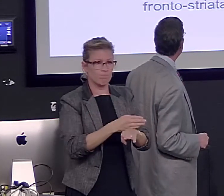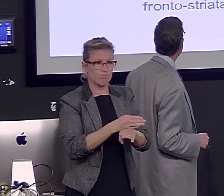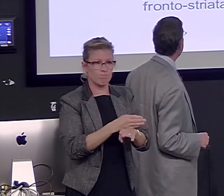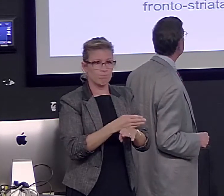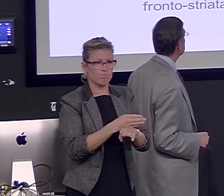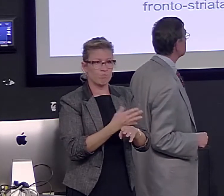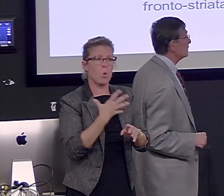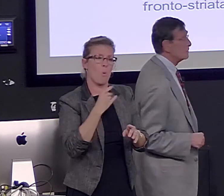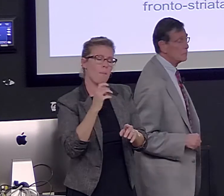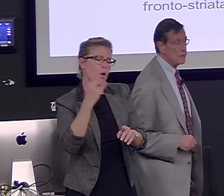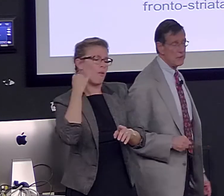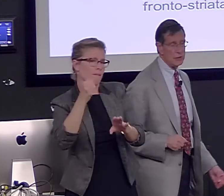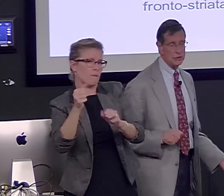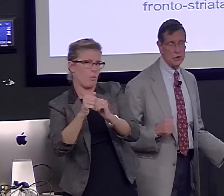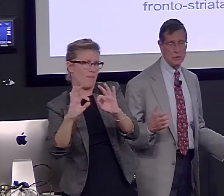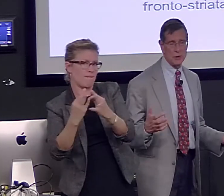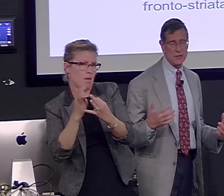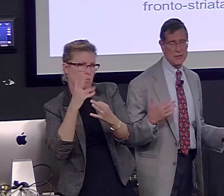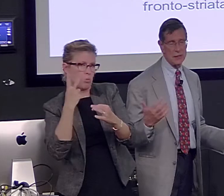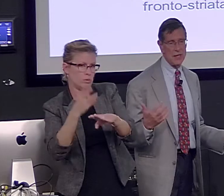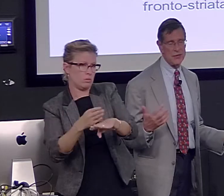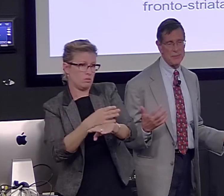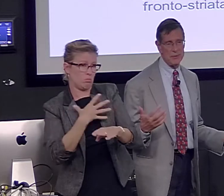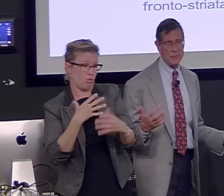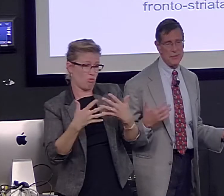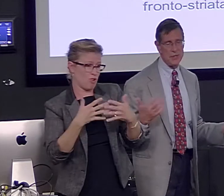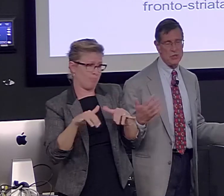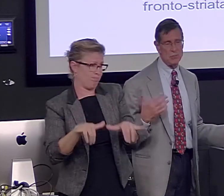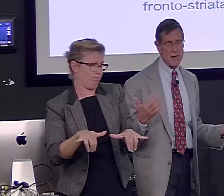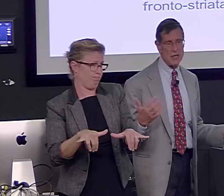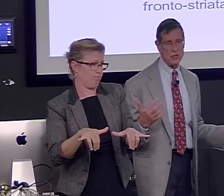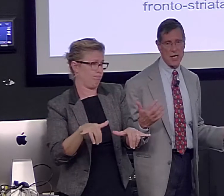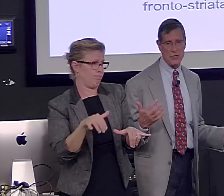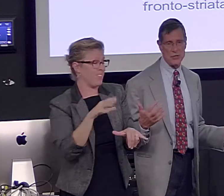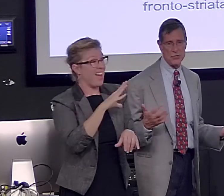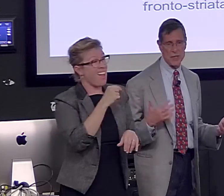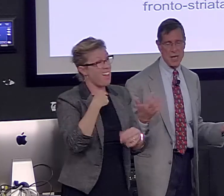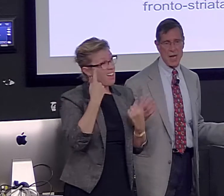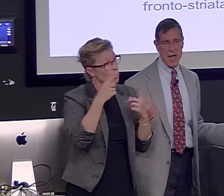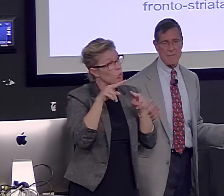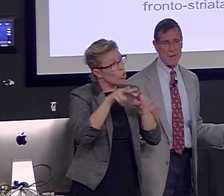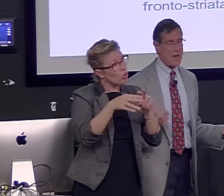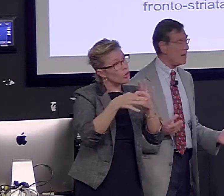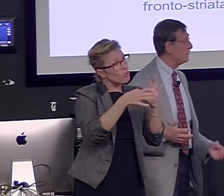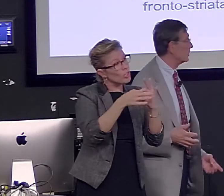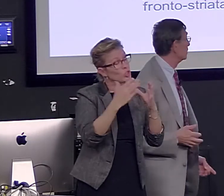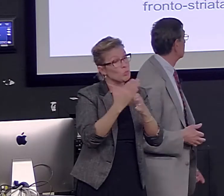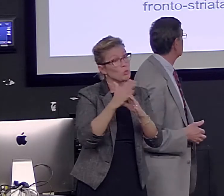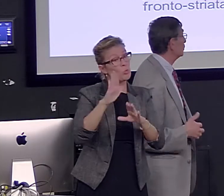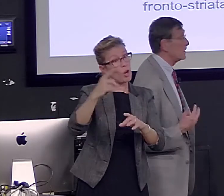And we have also looked at the links between the brain changes and behavior.